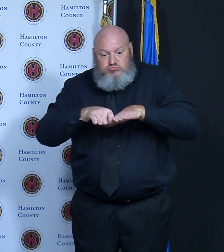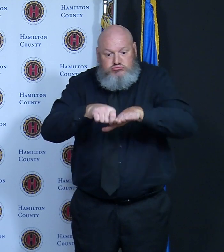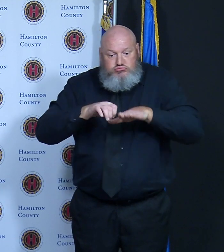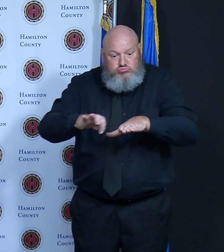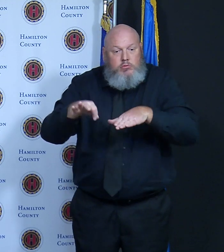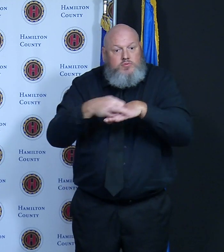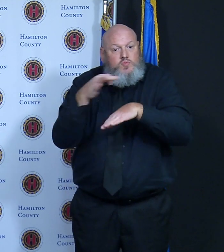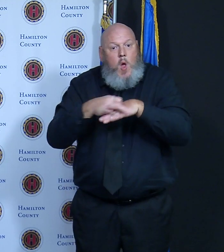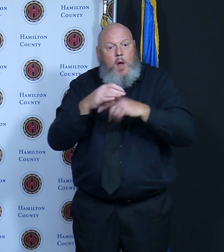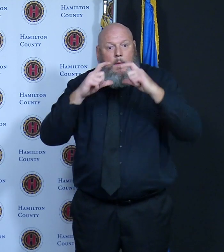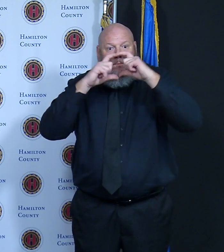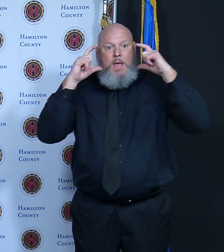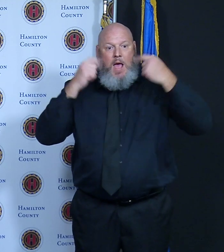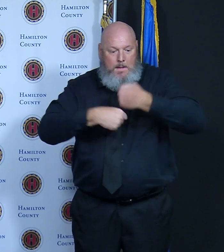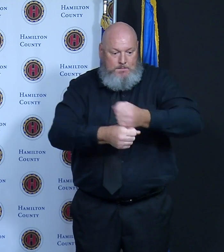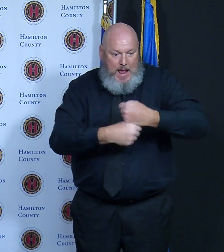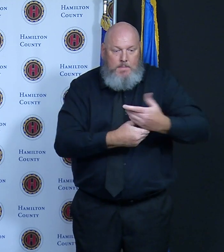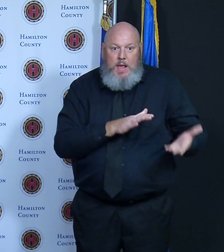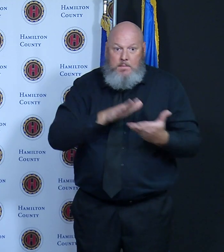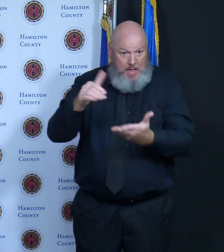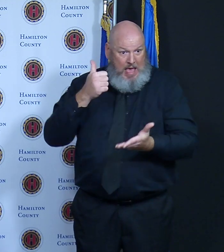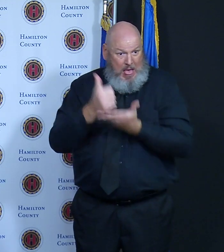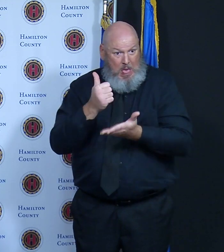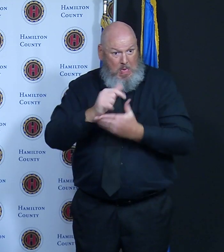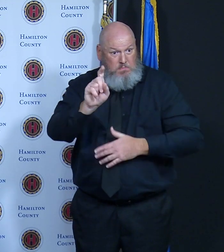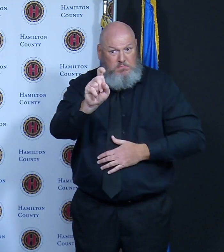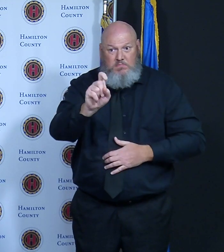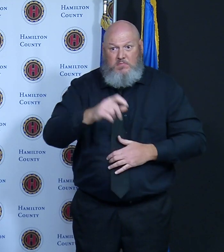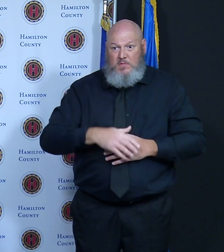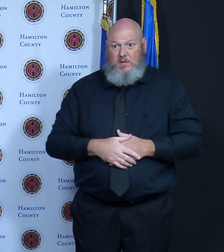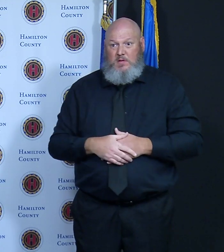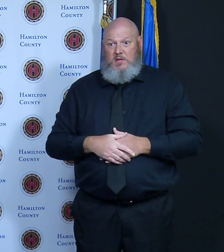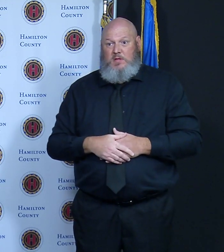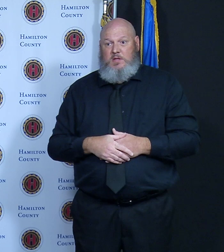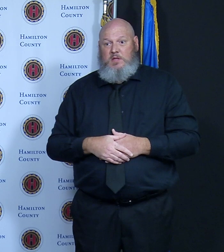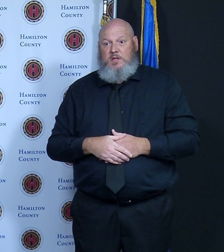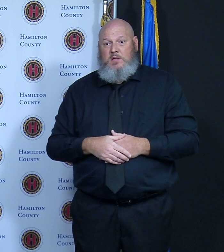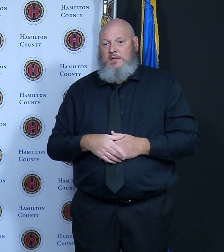those cloth masks so I'm not a medical professional but we have I've reached